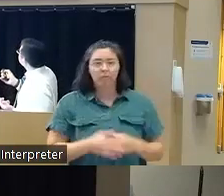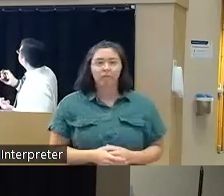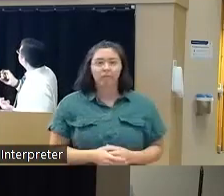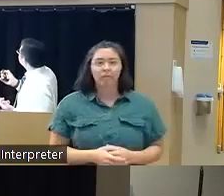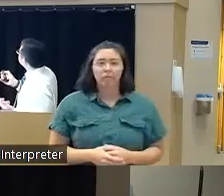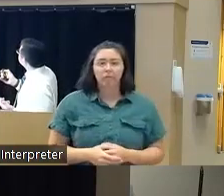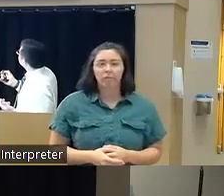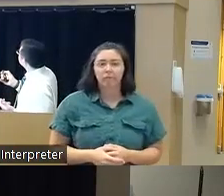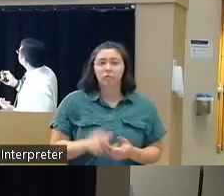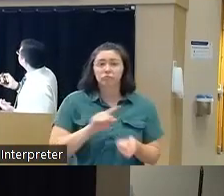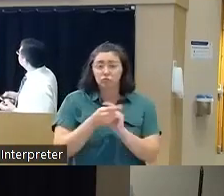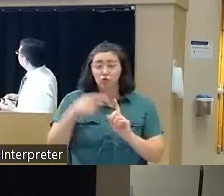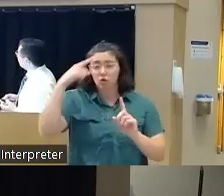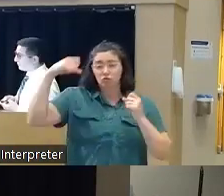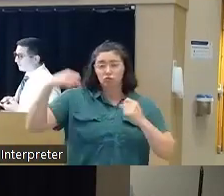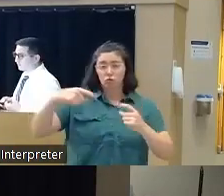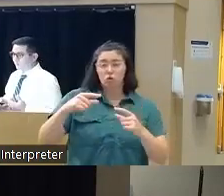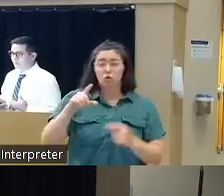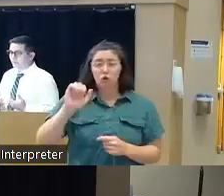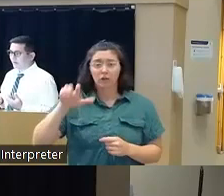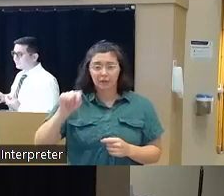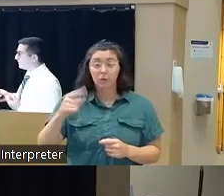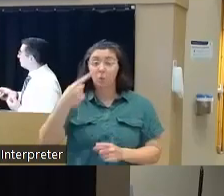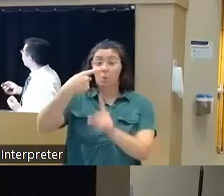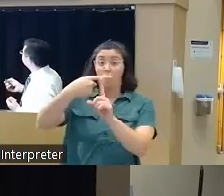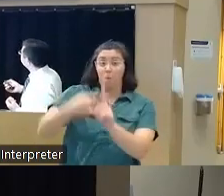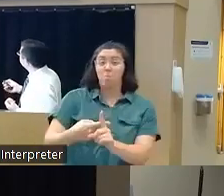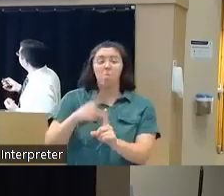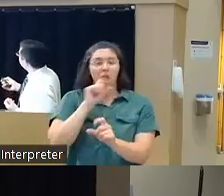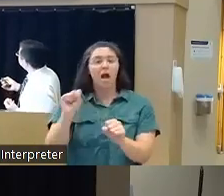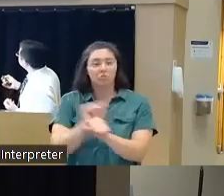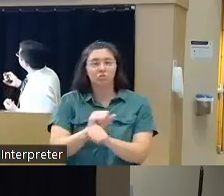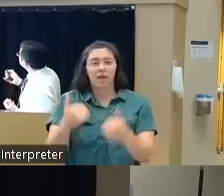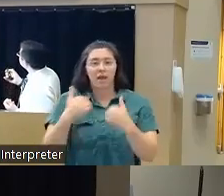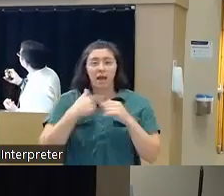transcranial alternating current that at one month we were actually able to get people up to close to